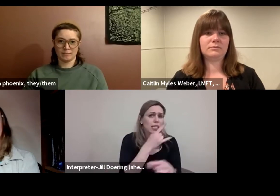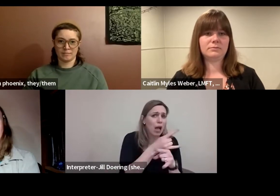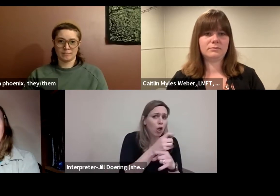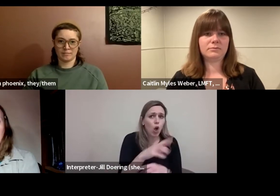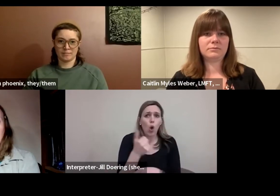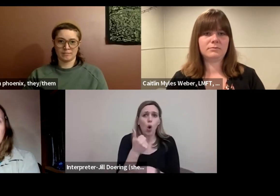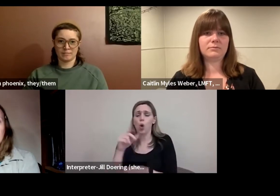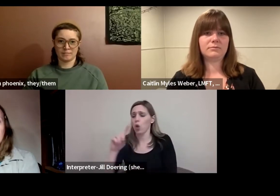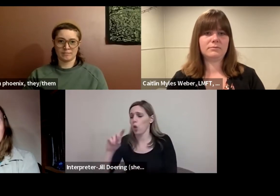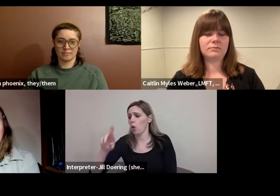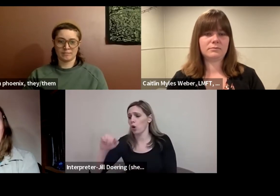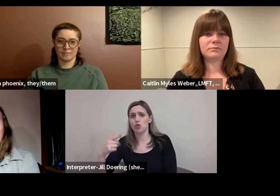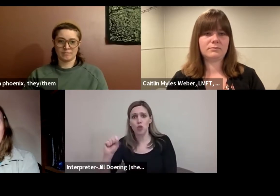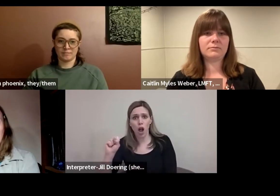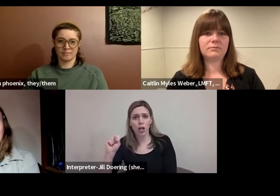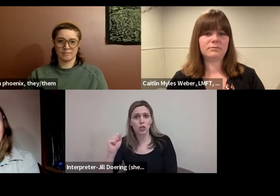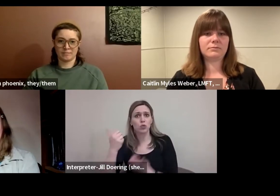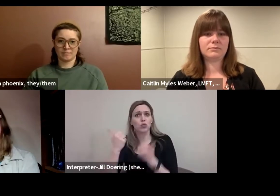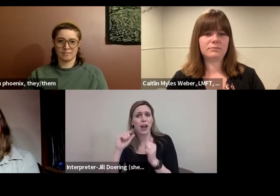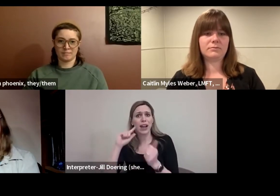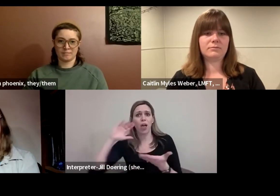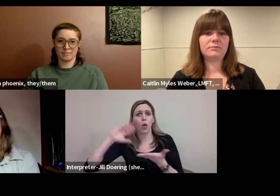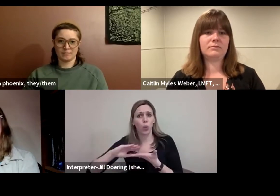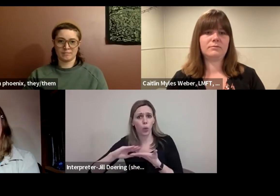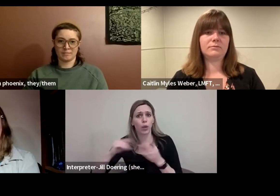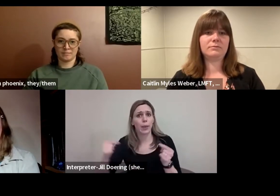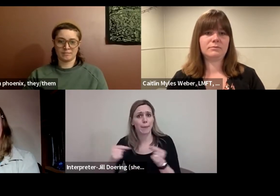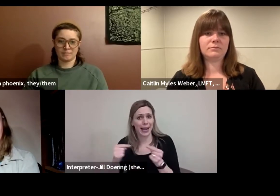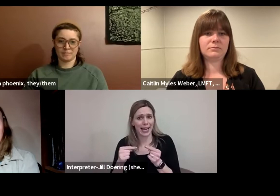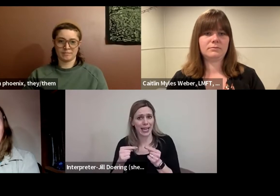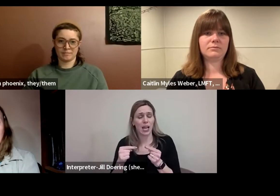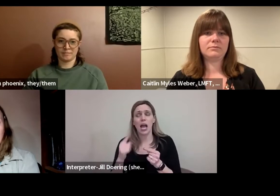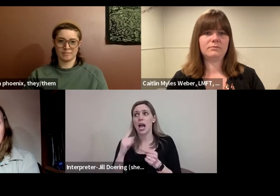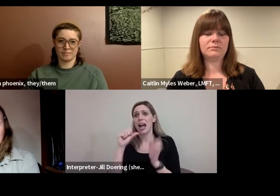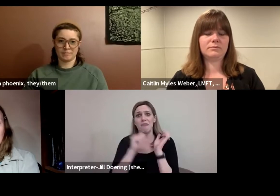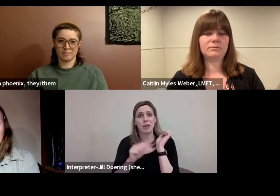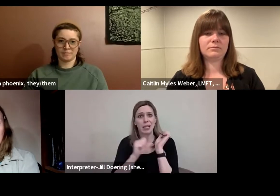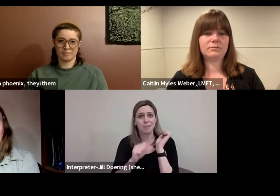I've been a cutter, one of my partners is very...